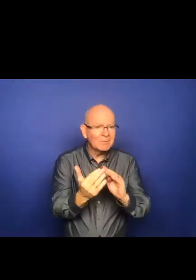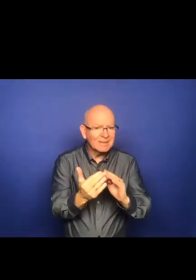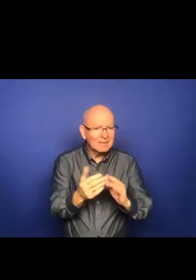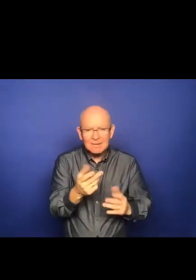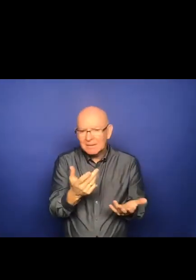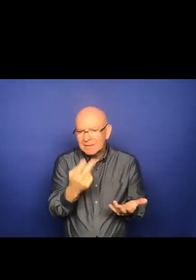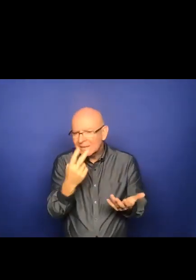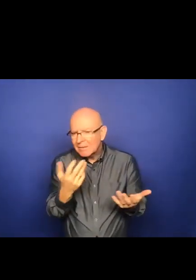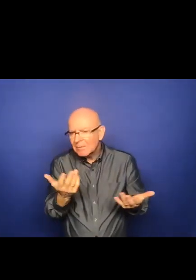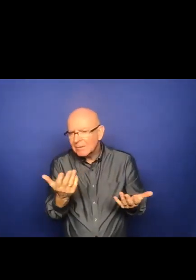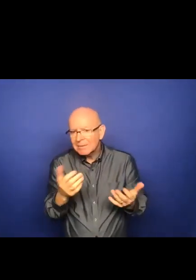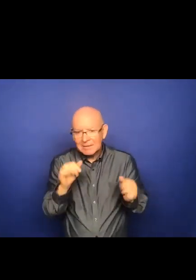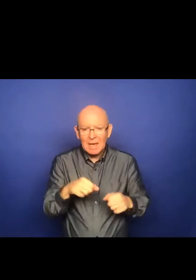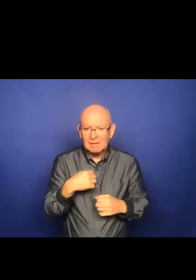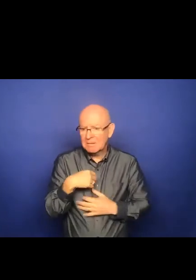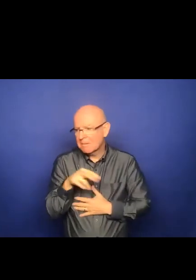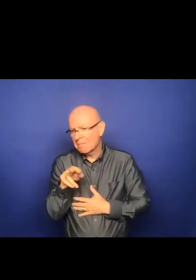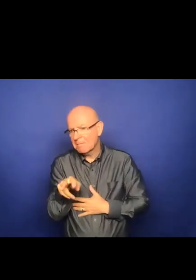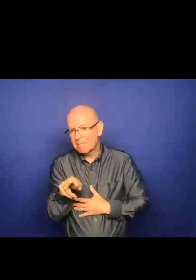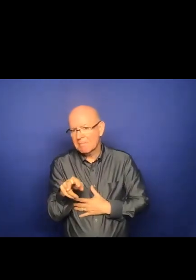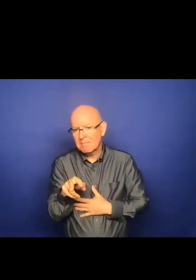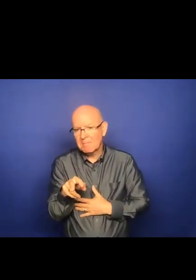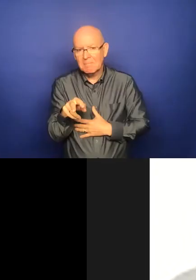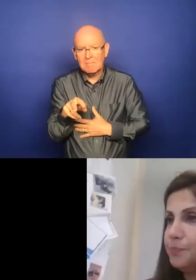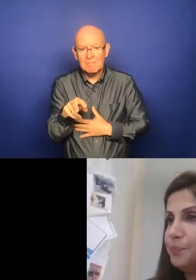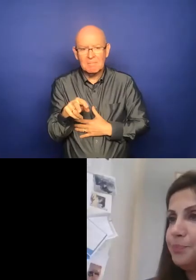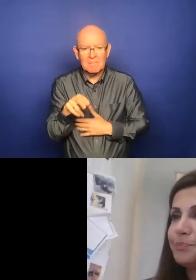be, so, perhaps, we can take